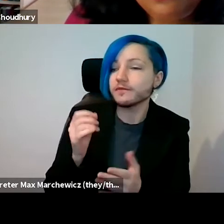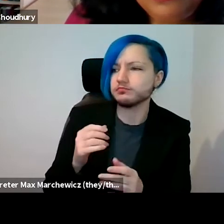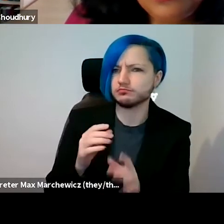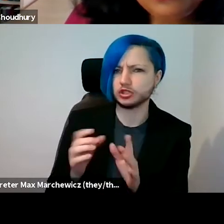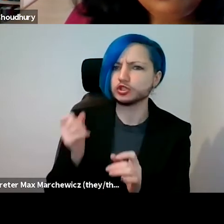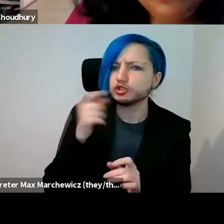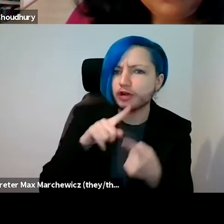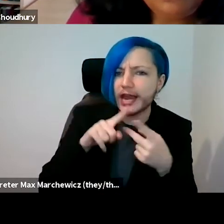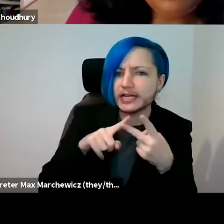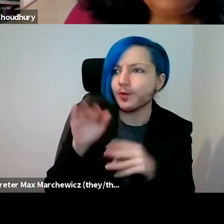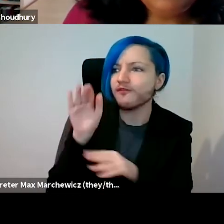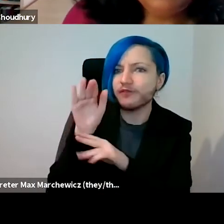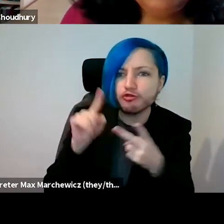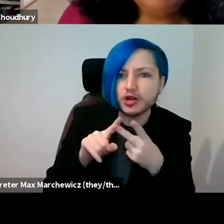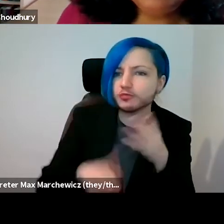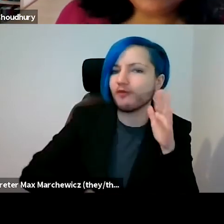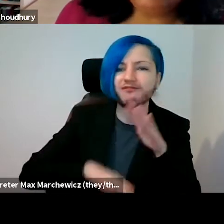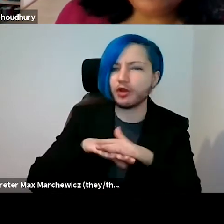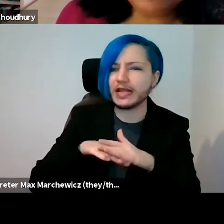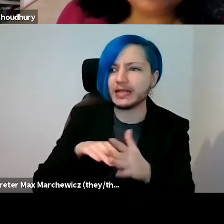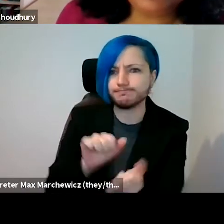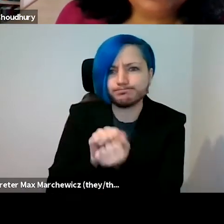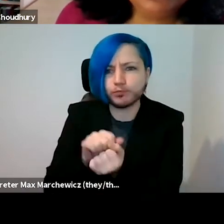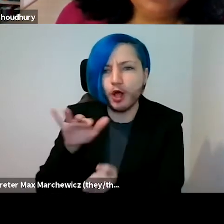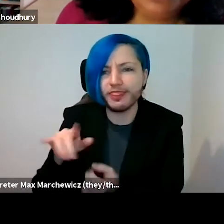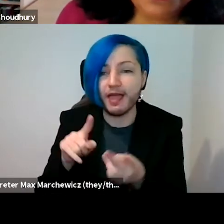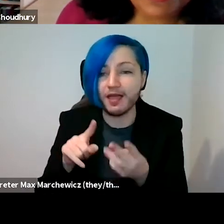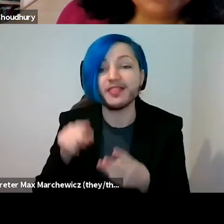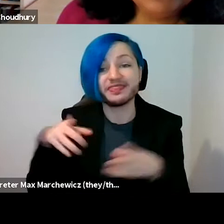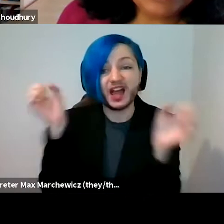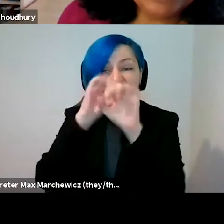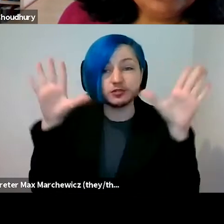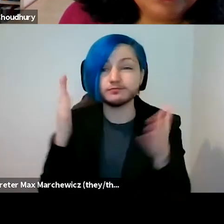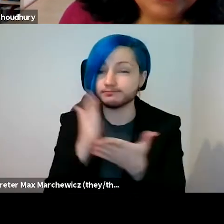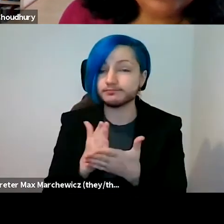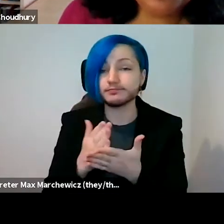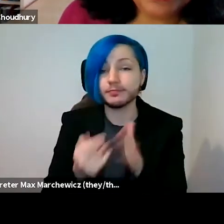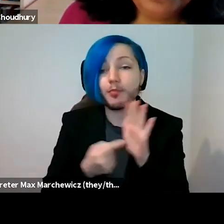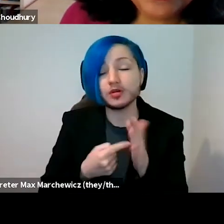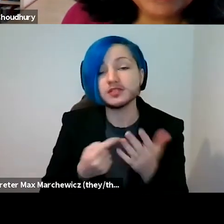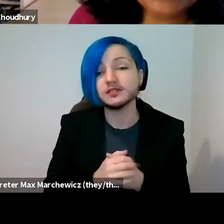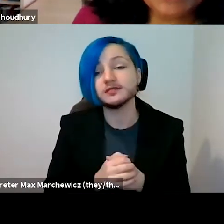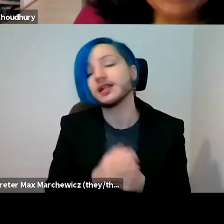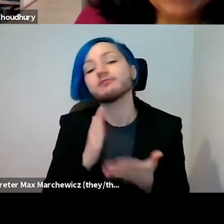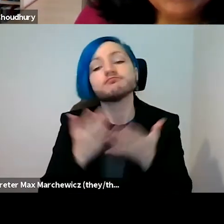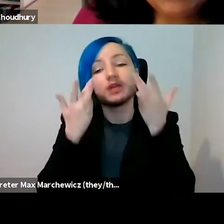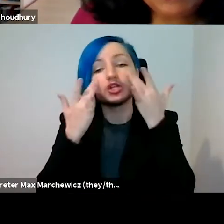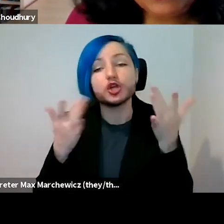or not fully belonging is quite important, I think, and it can reveal the way in which a society constructs